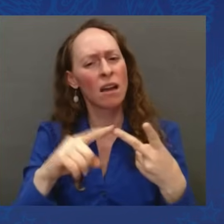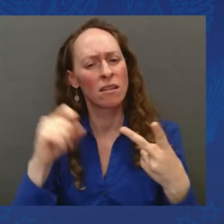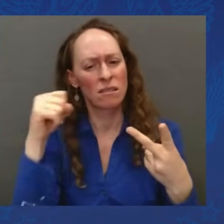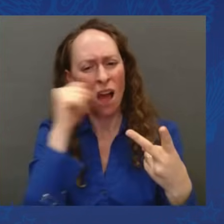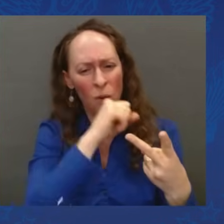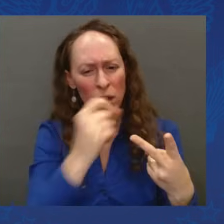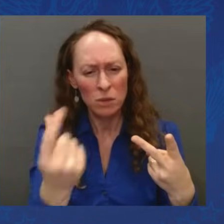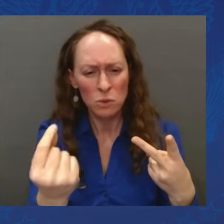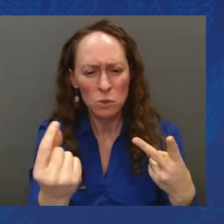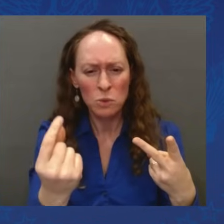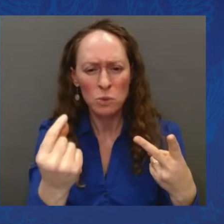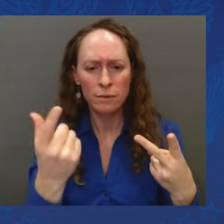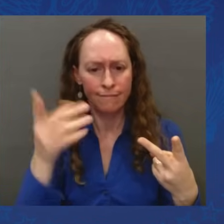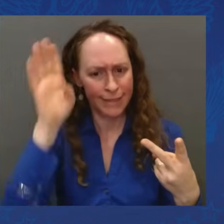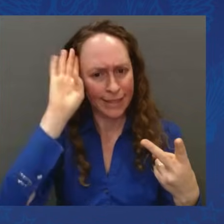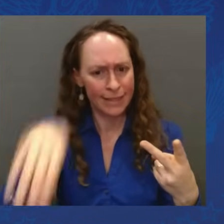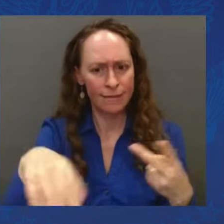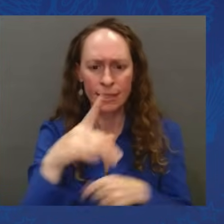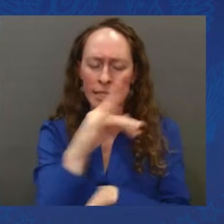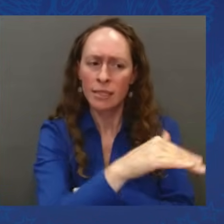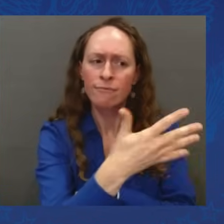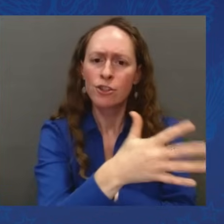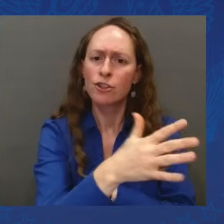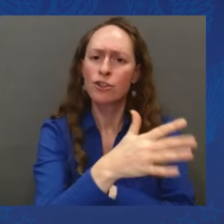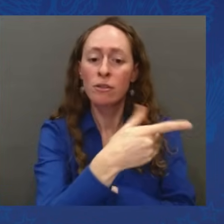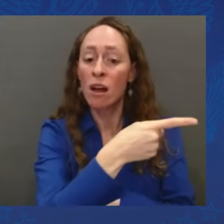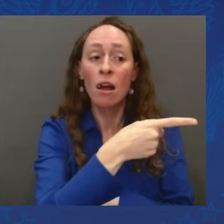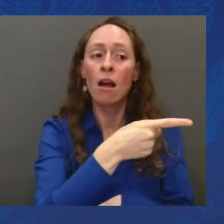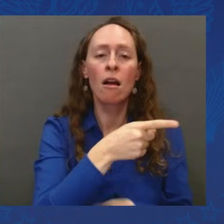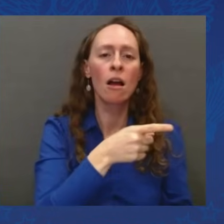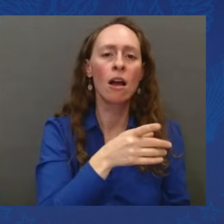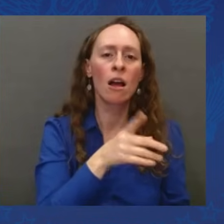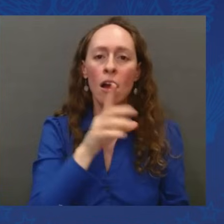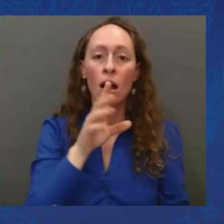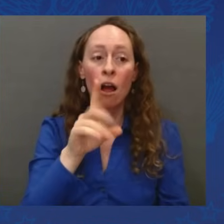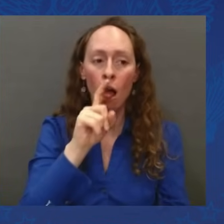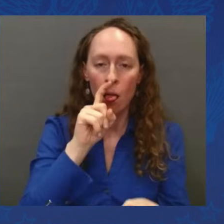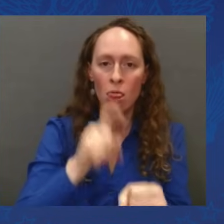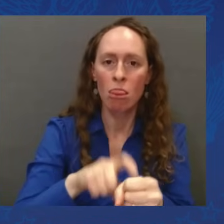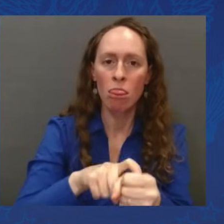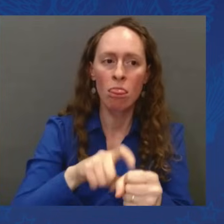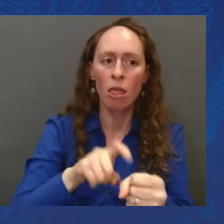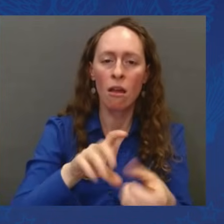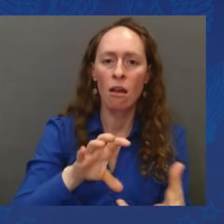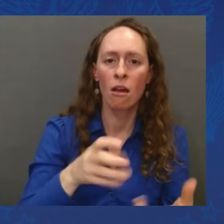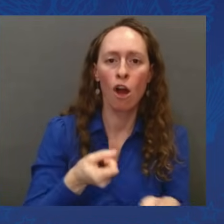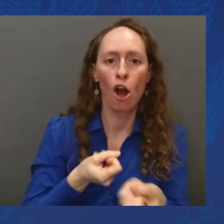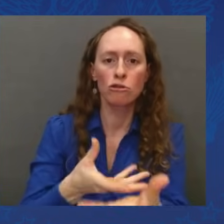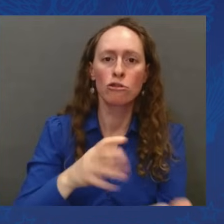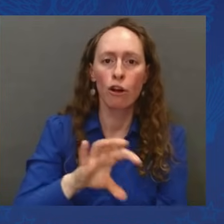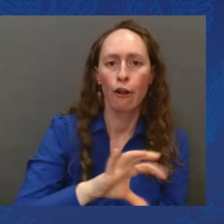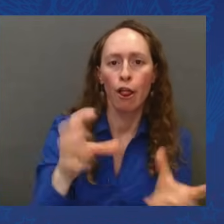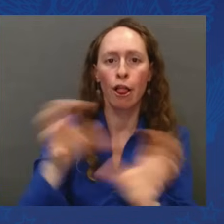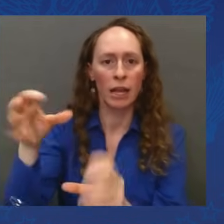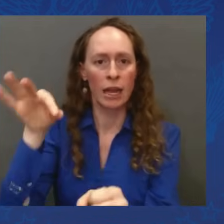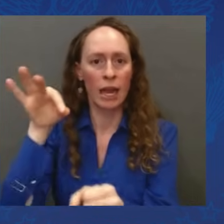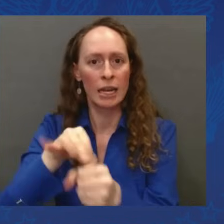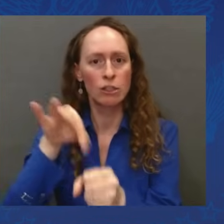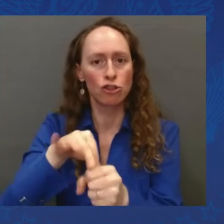I'm wondering what would the consequences be if they do, in fact, interfere in the election. Thank you. The President: Well, I may have had that discussion with him, too.